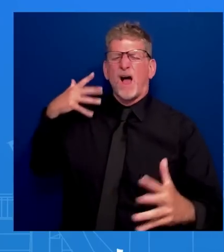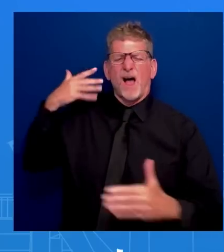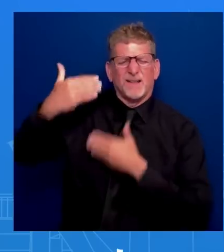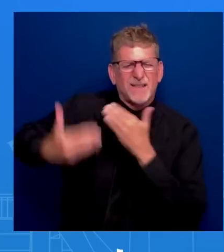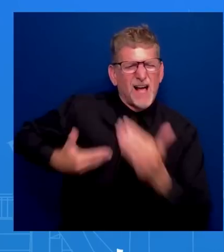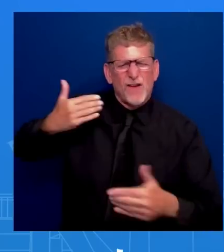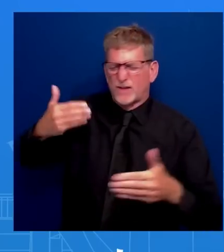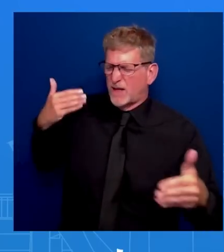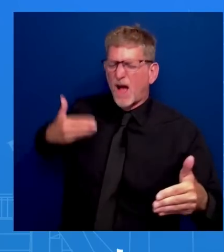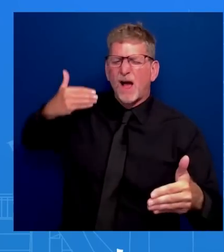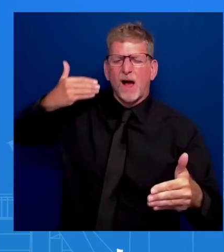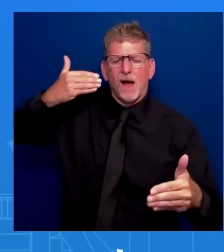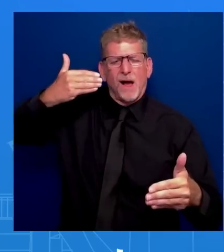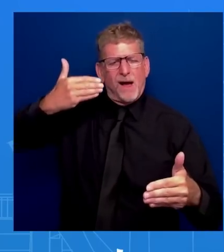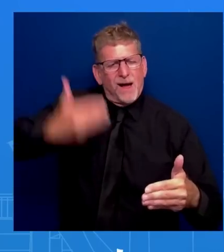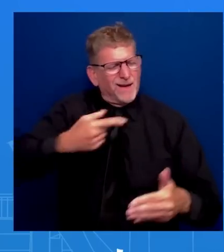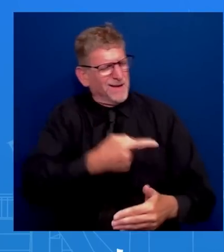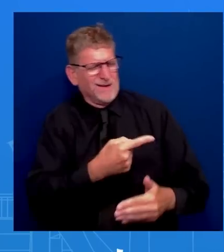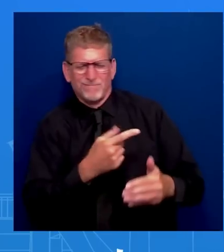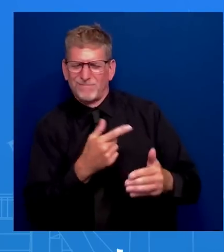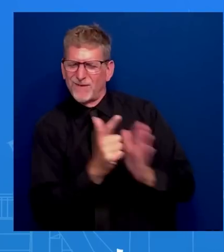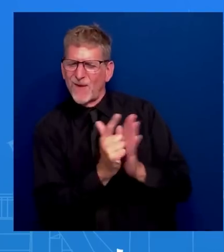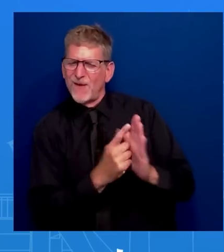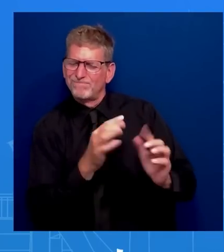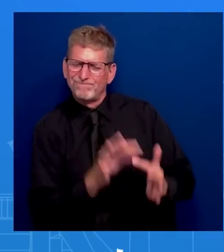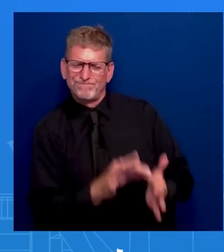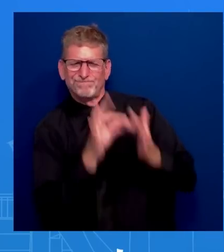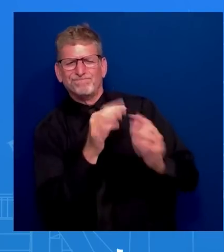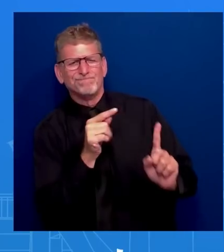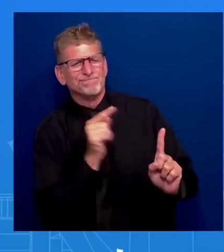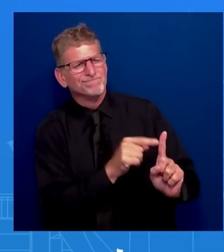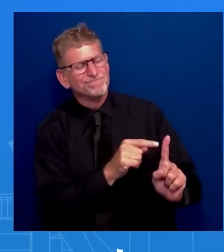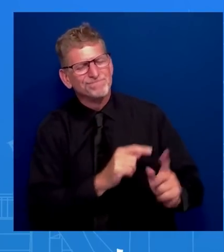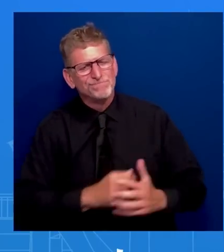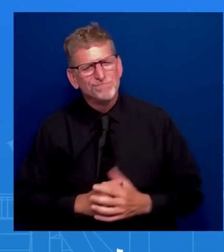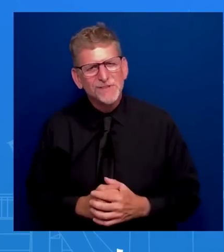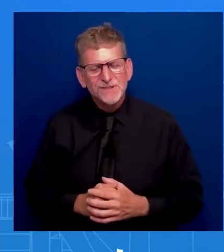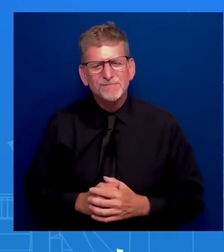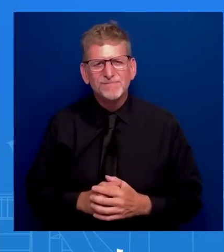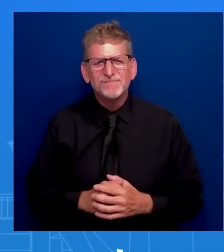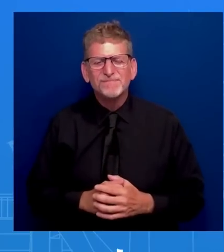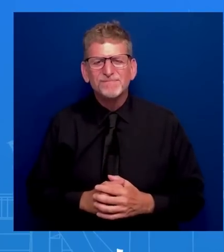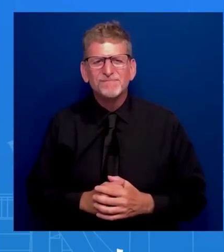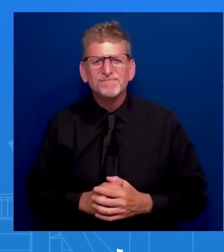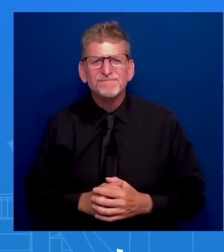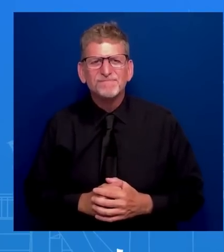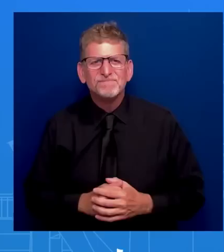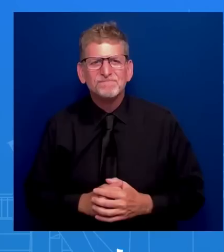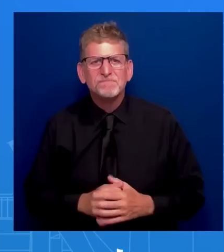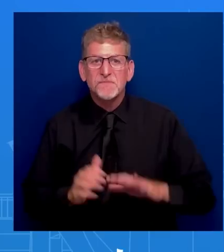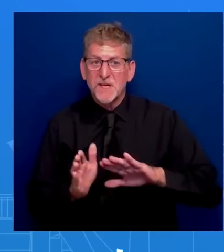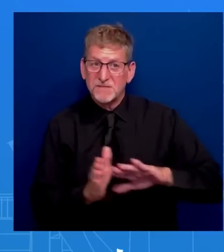Secretary Blinken was in South Africa and he announced the new U.S. Strategy Toward Sub-Saharan Africa.